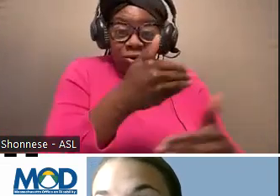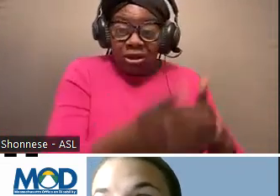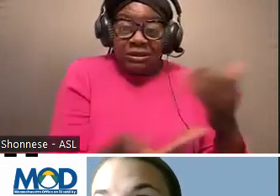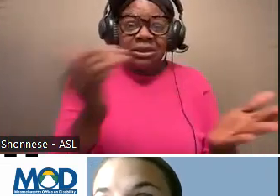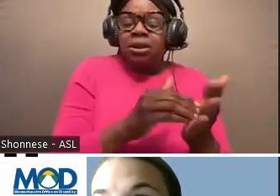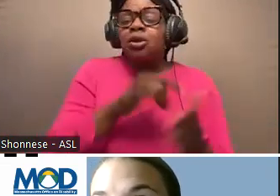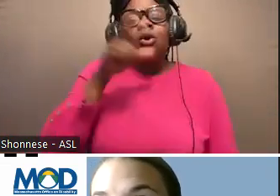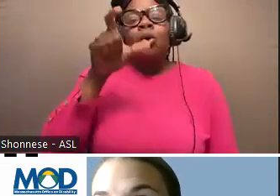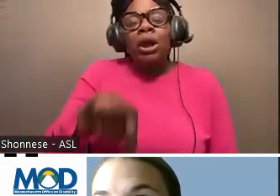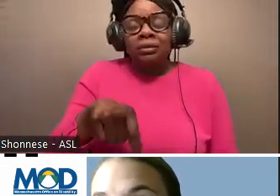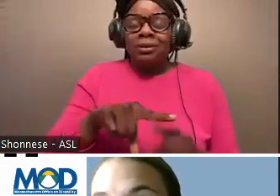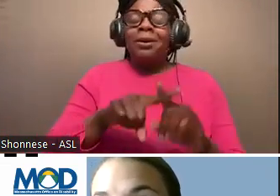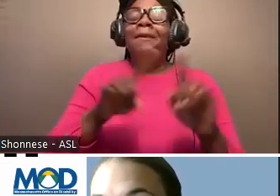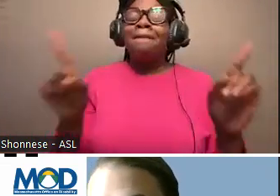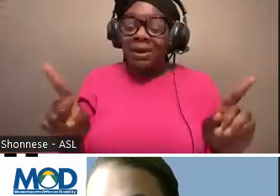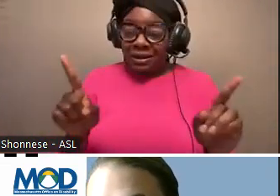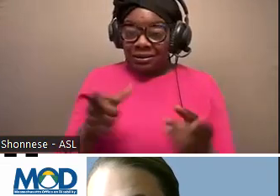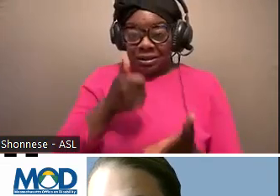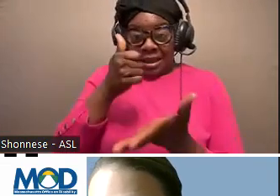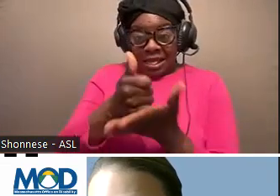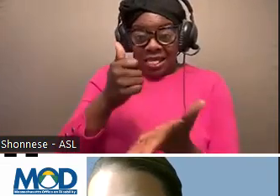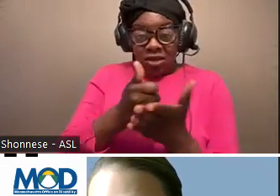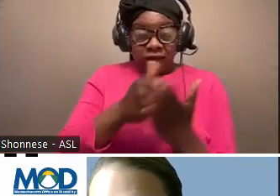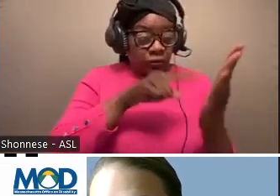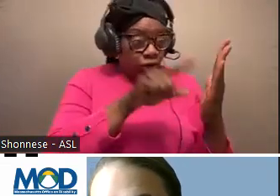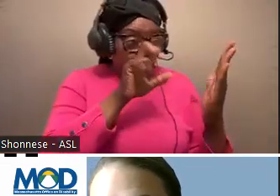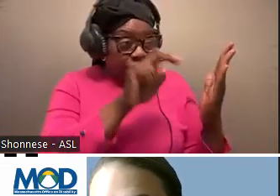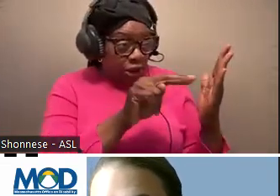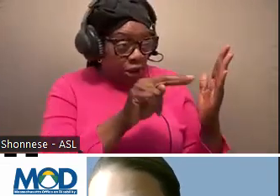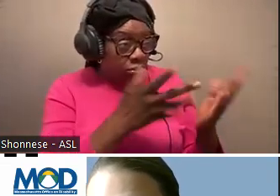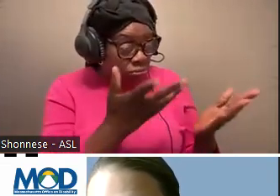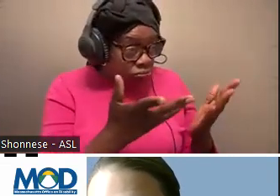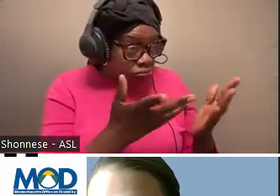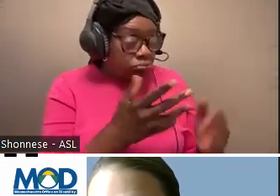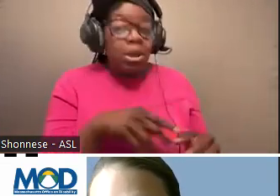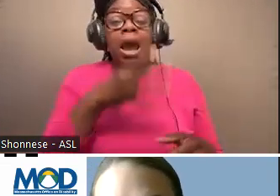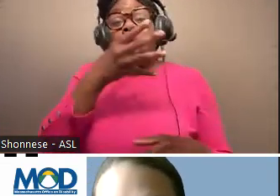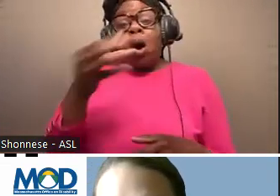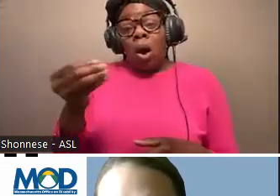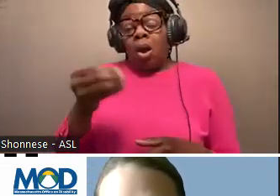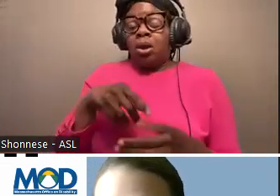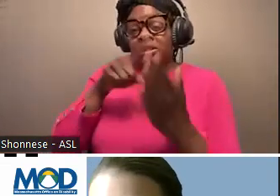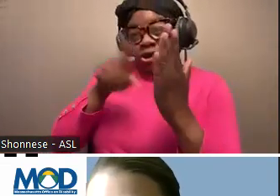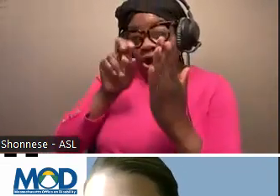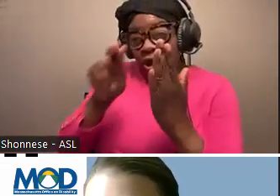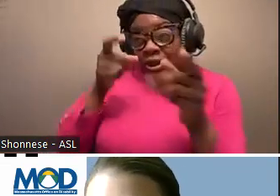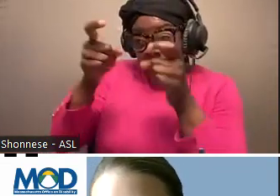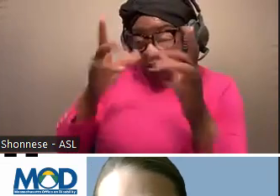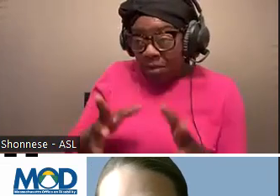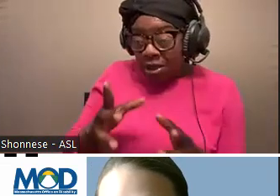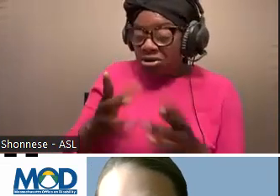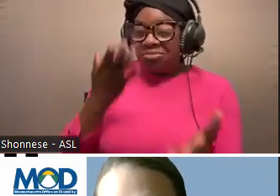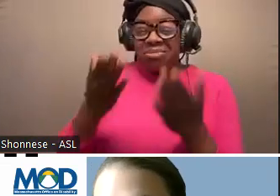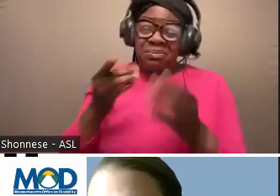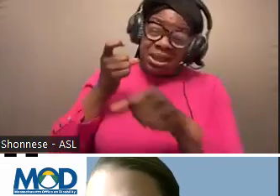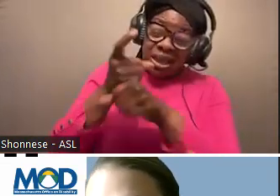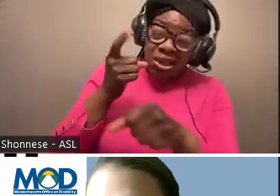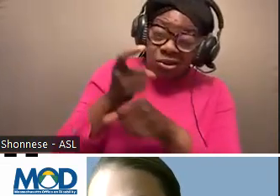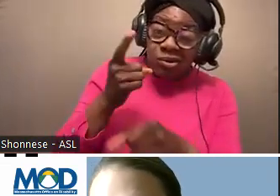it's really helpful to check in with the employee and the manager, say annually, every other year,